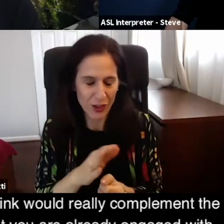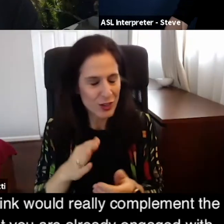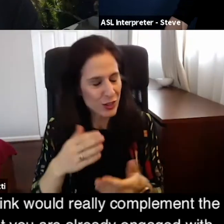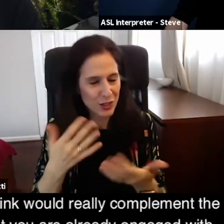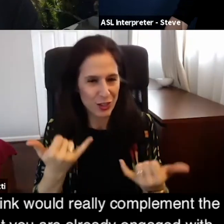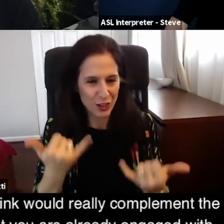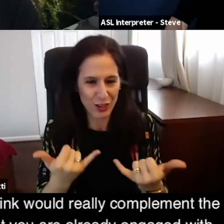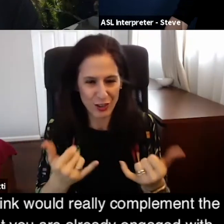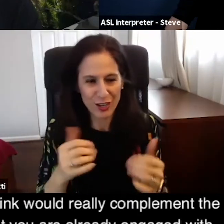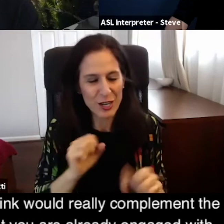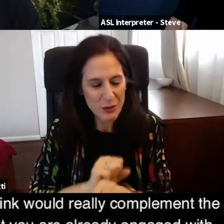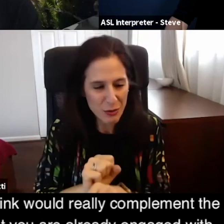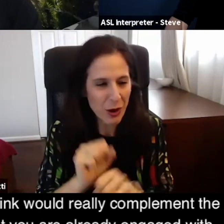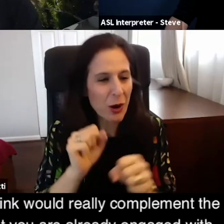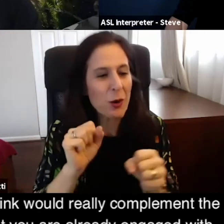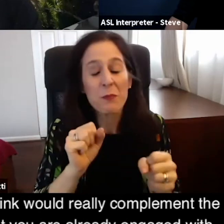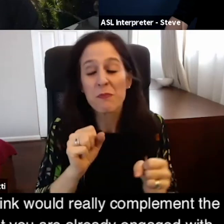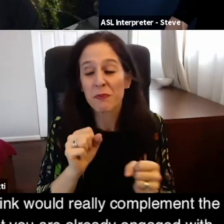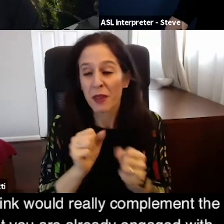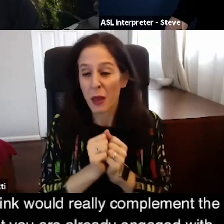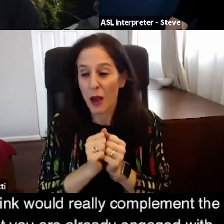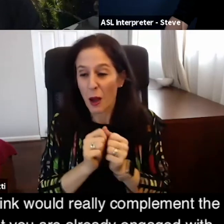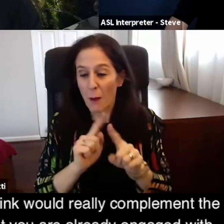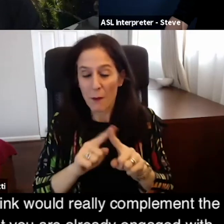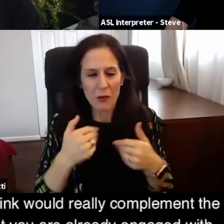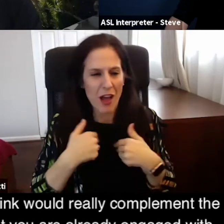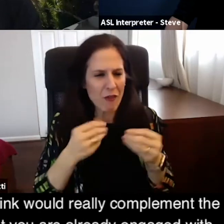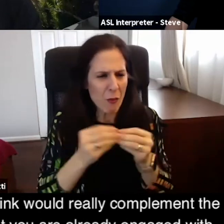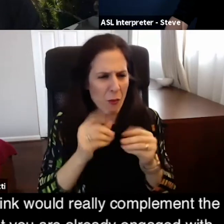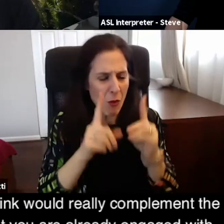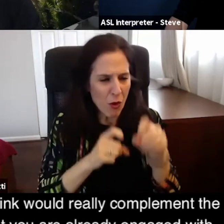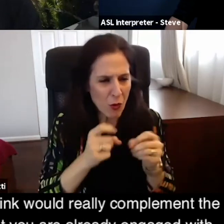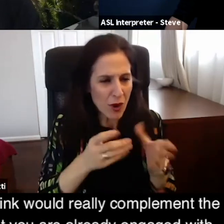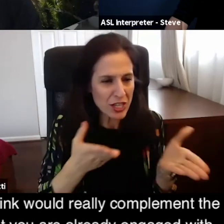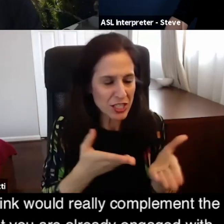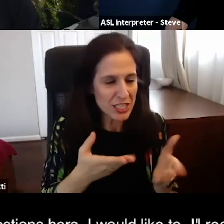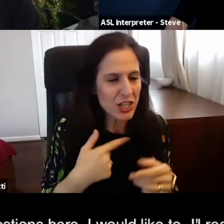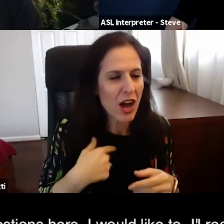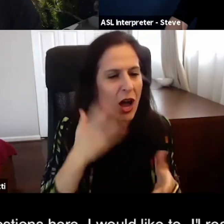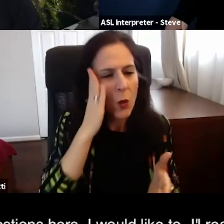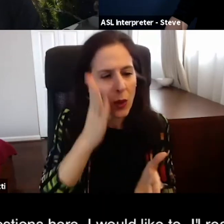i think would really complement the kind of work that you're already engaged with we do have some